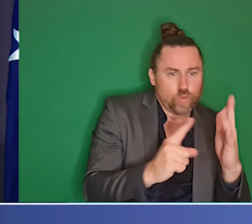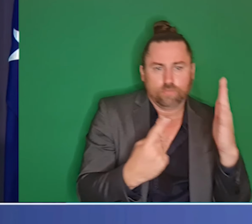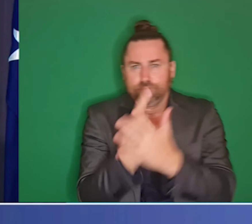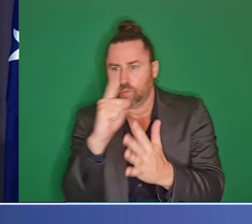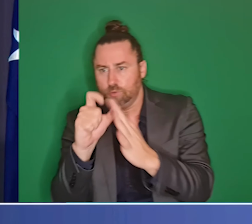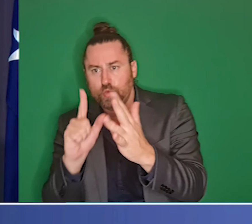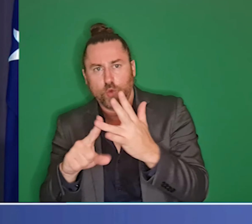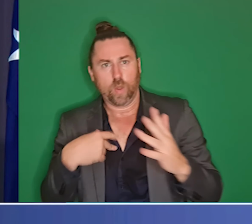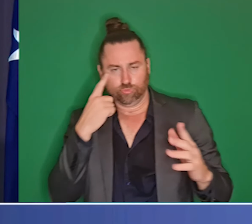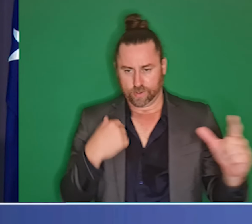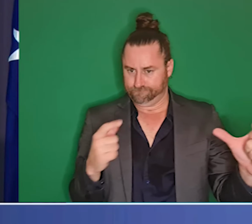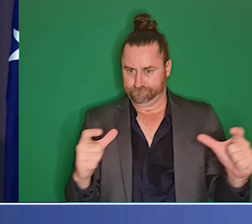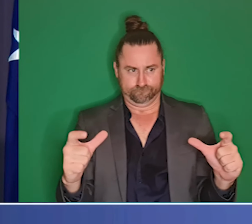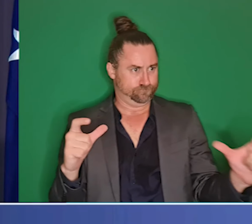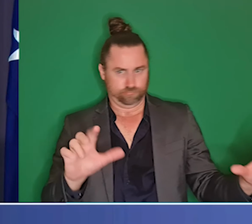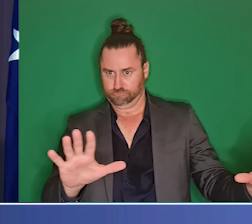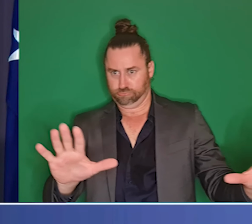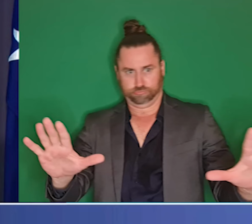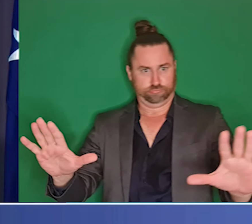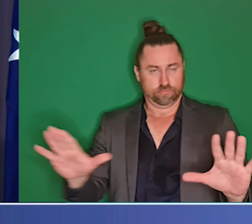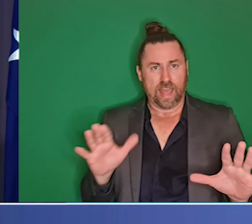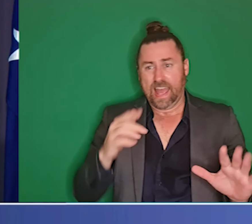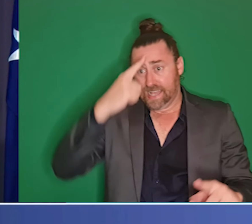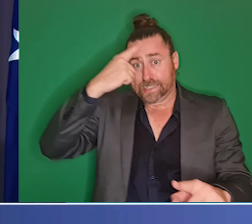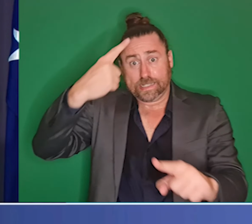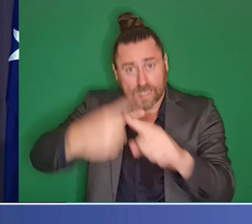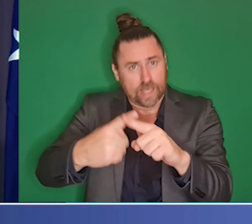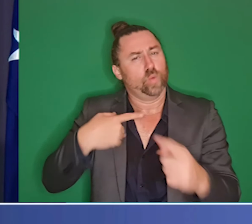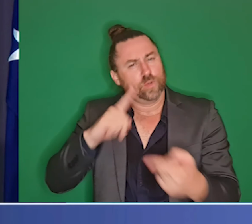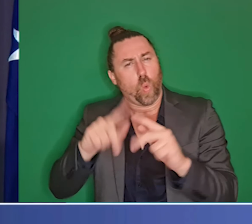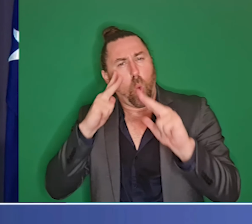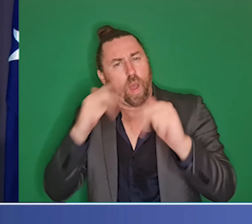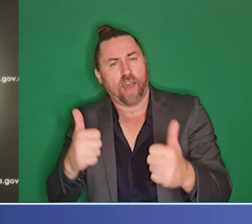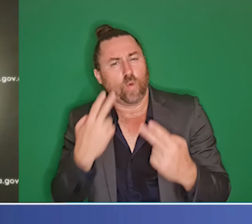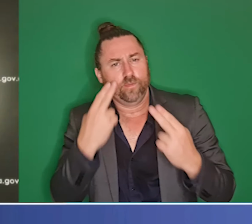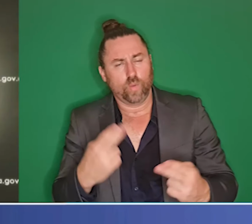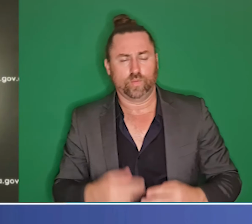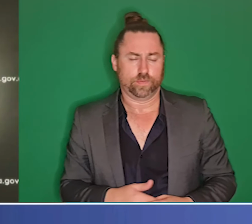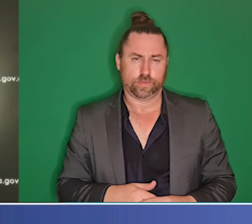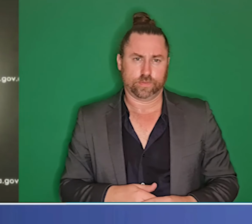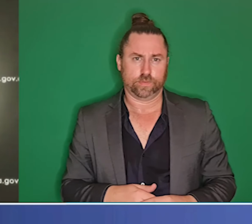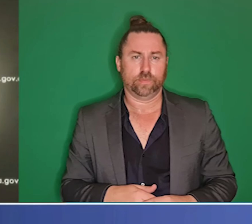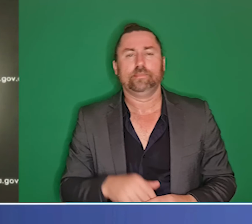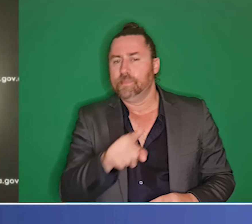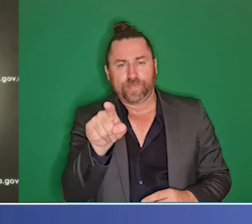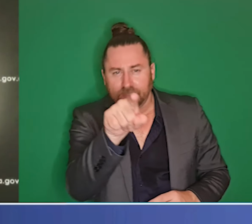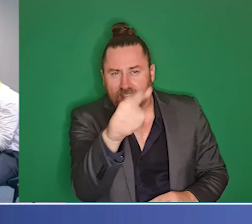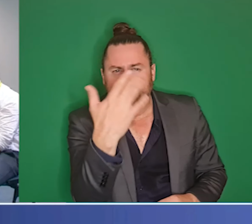as well as dealing with those severe end of the spectrum. Great. Front and centre, please.